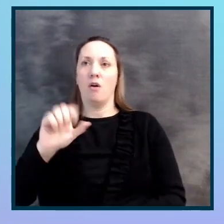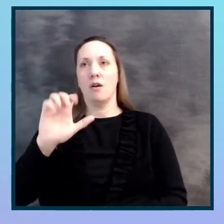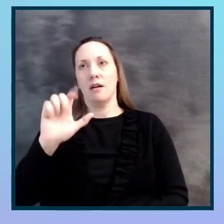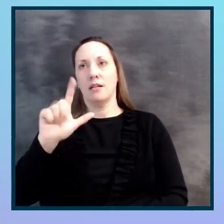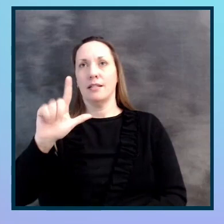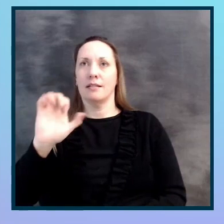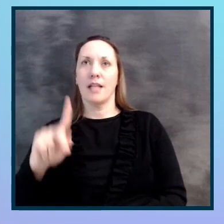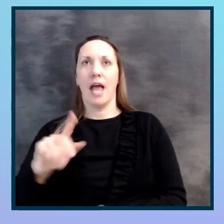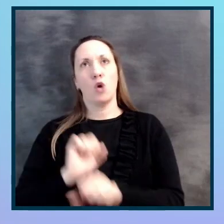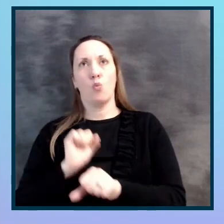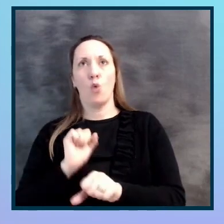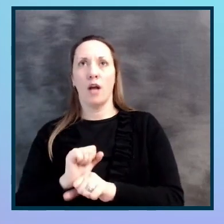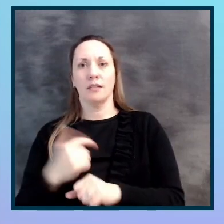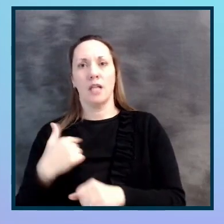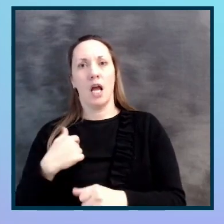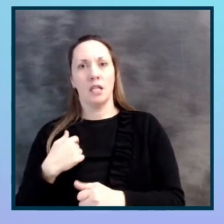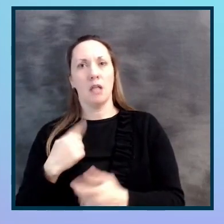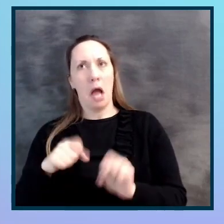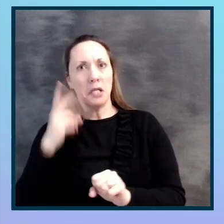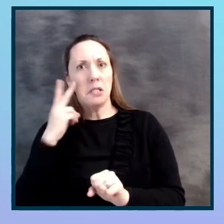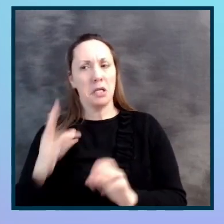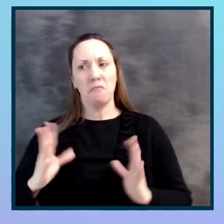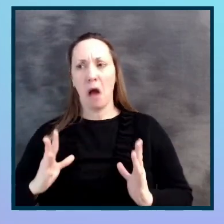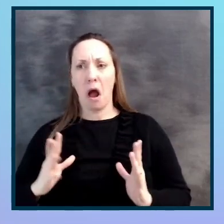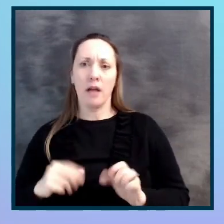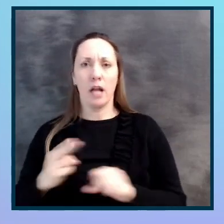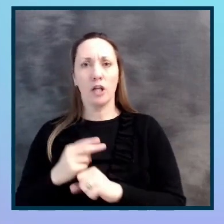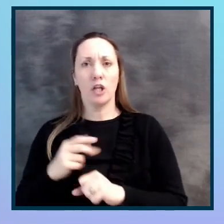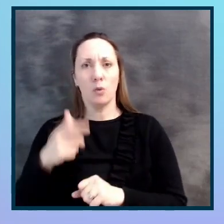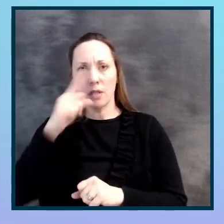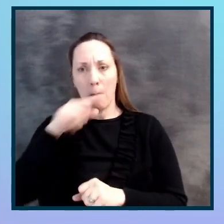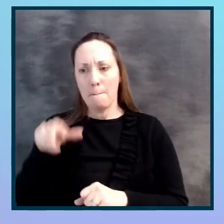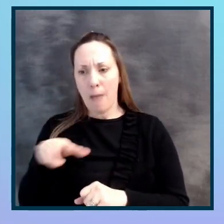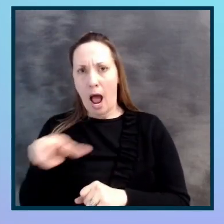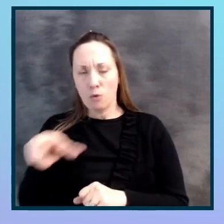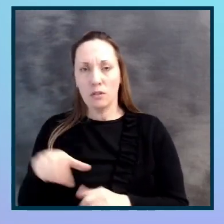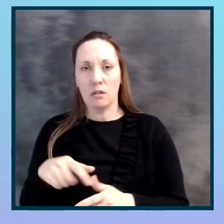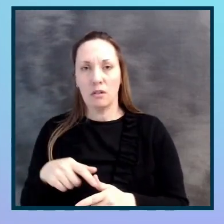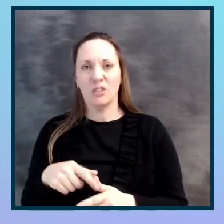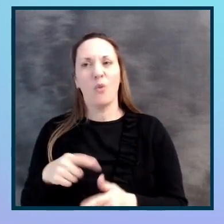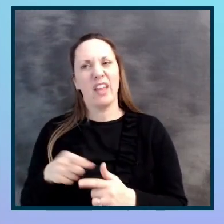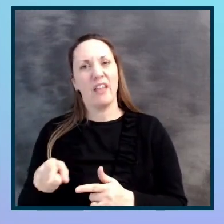as a sighted user who uses a mouse. And they really, I think understood the reason why